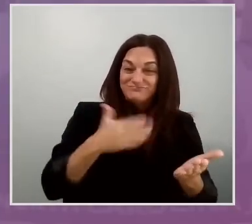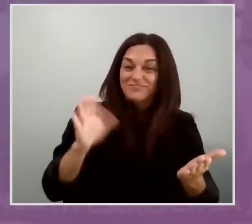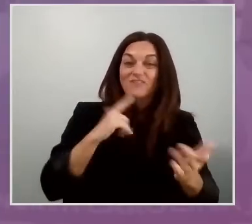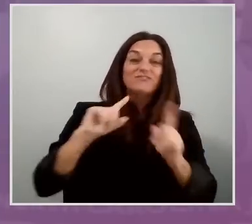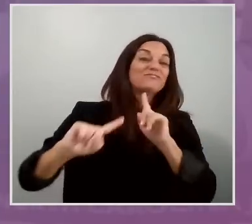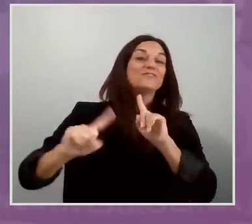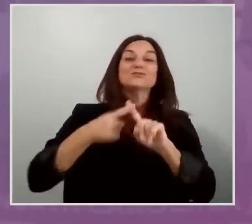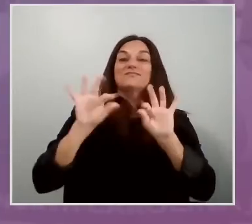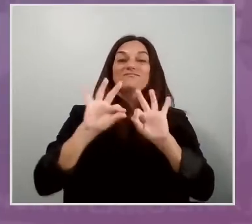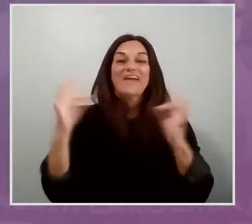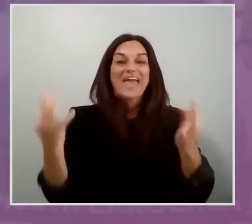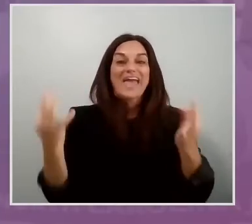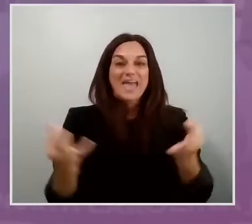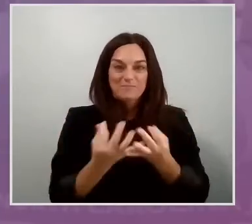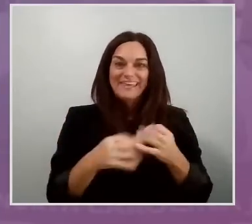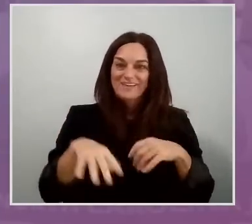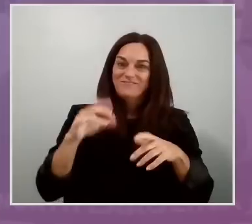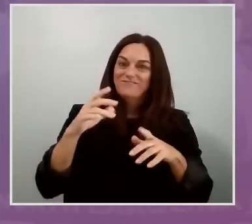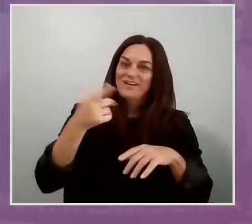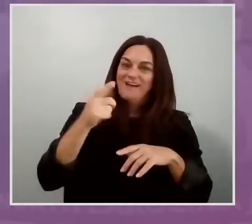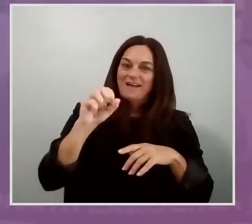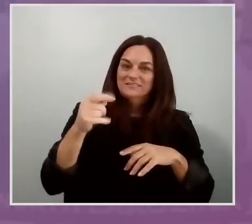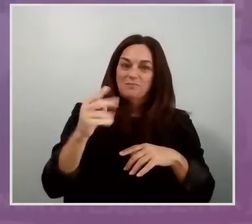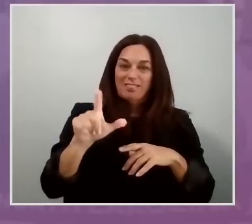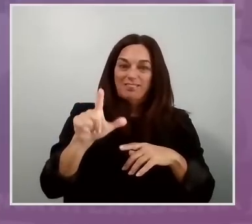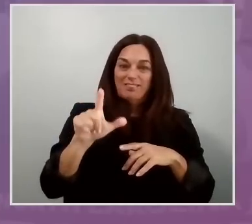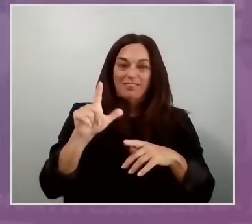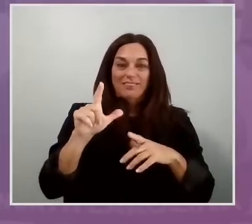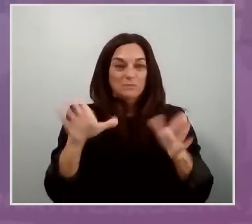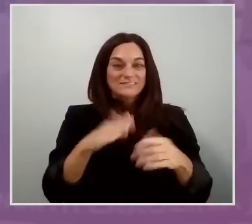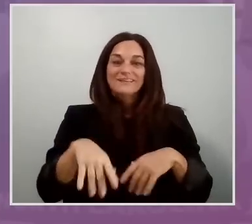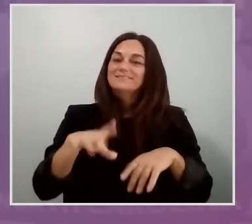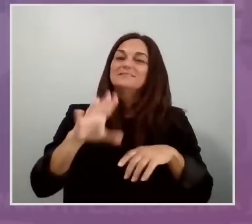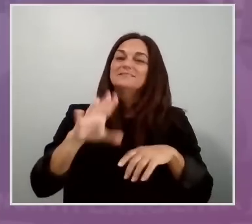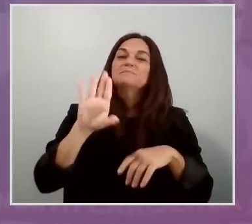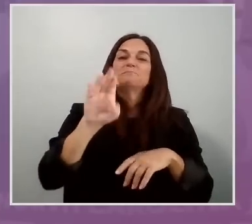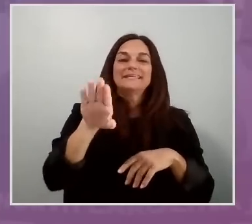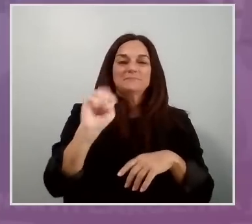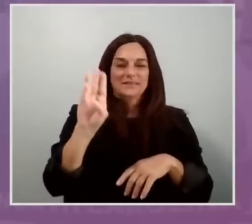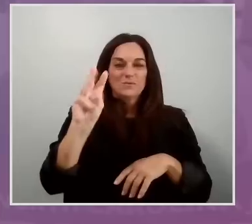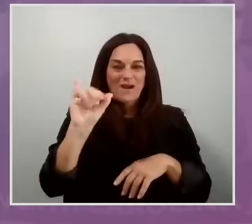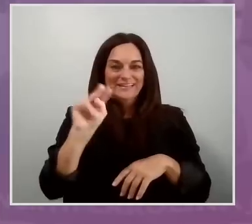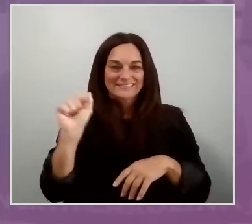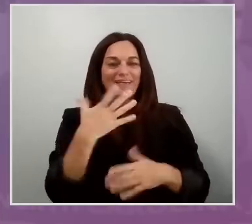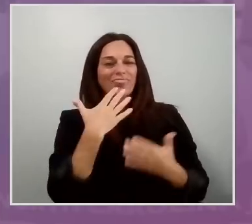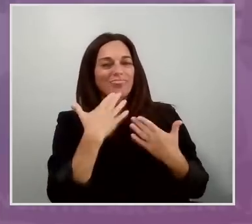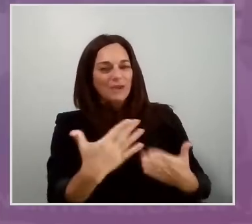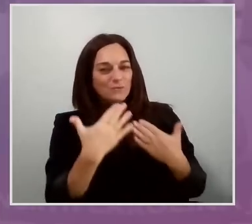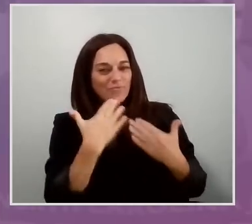ARTIST, PART OF THE FIRST FAMILY OF GOSPEL MUSIC. MR. BUOYING.